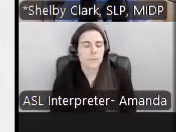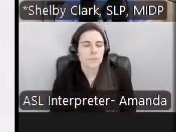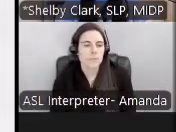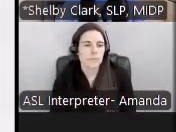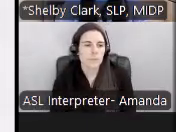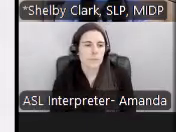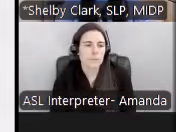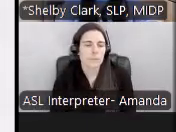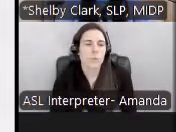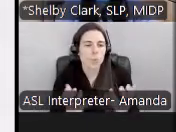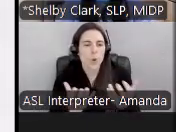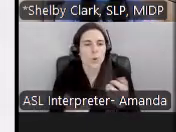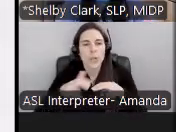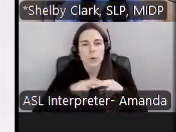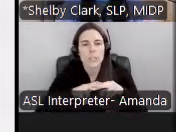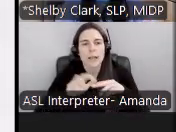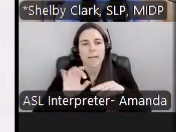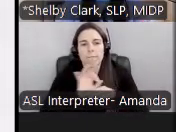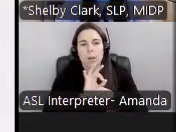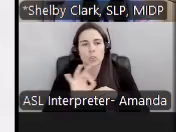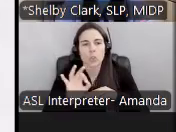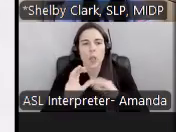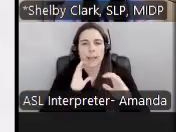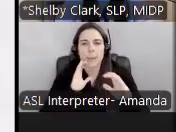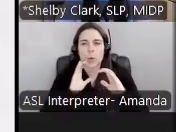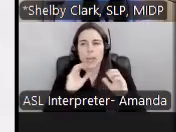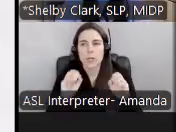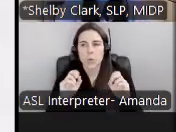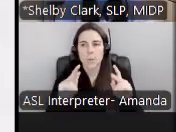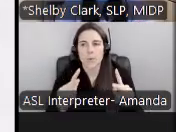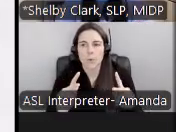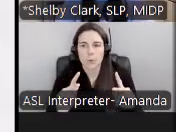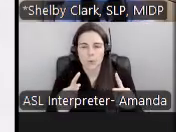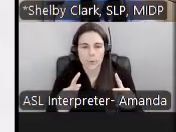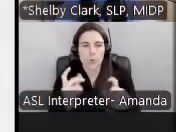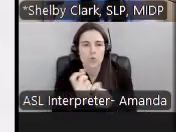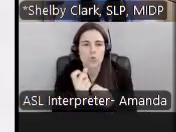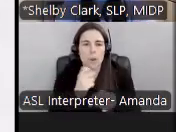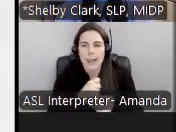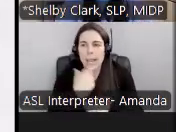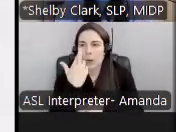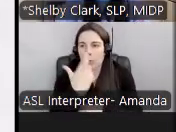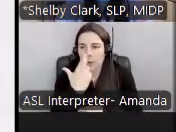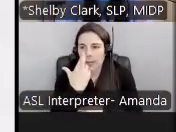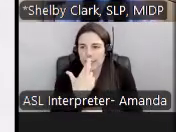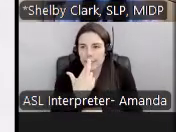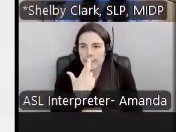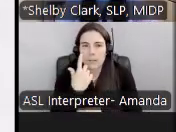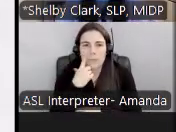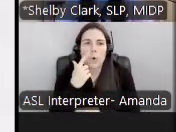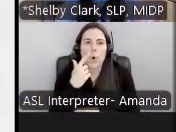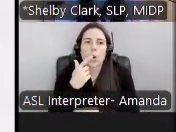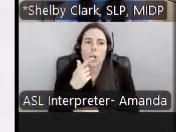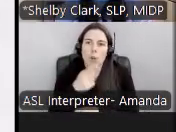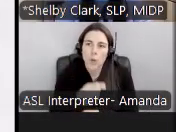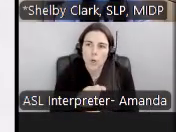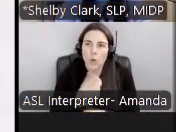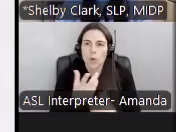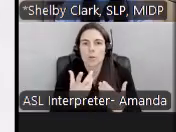We want to increase functional communication opportunities by creating reasons for her to communicate, or tempting her to communicate,